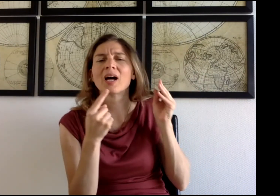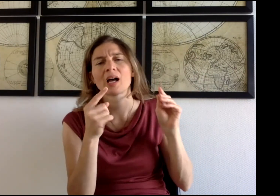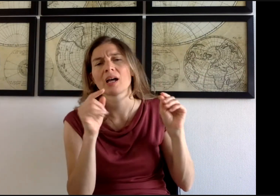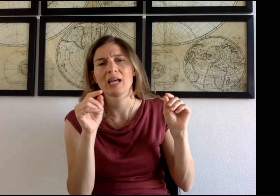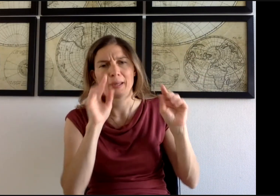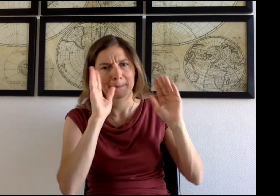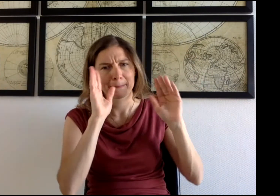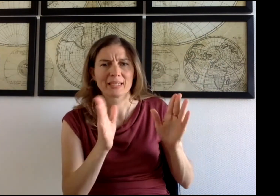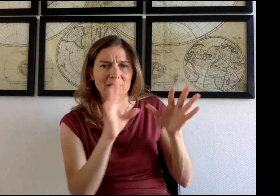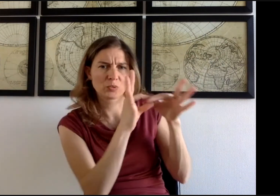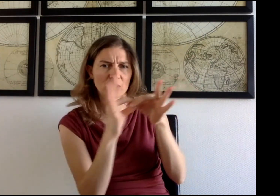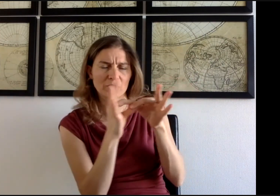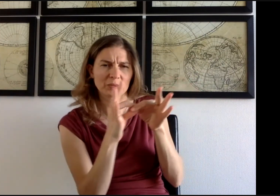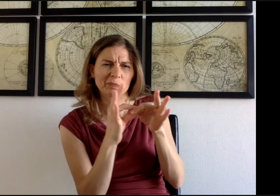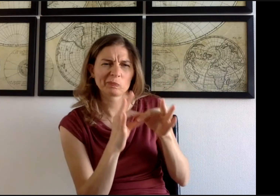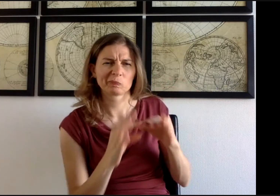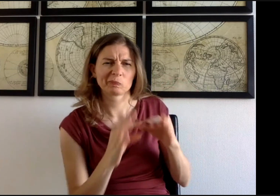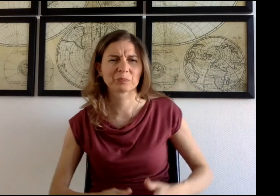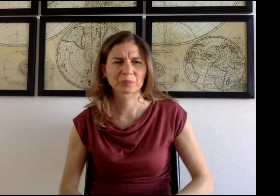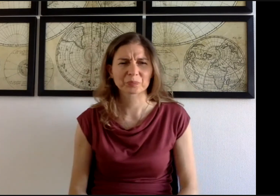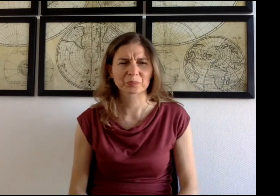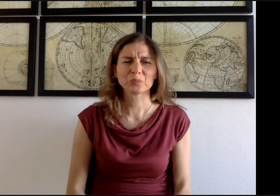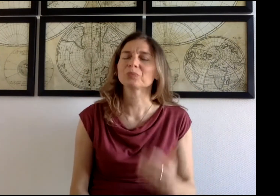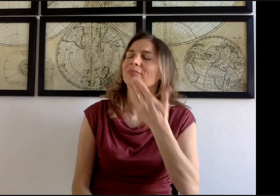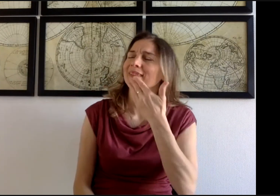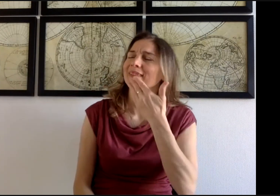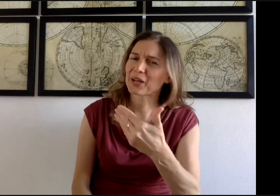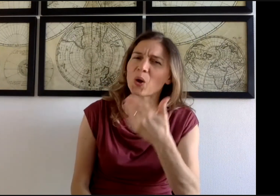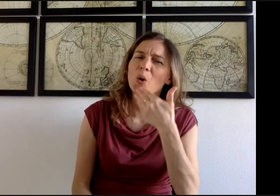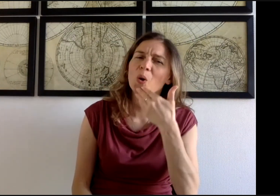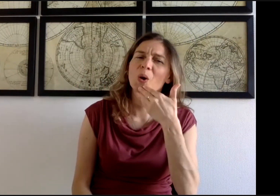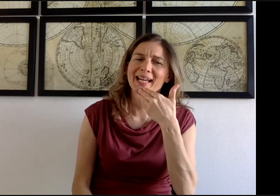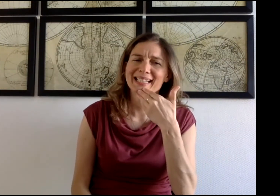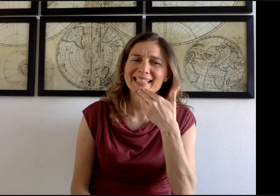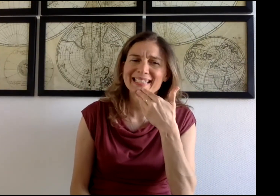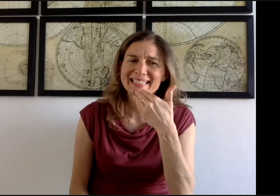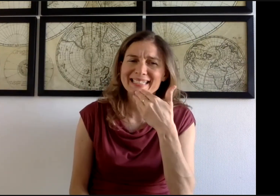ANDRÉ: Thank you, Sari. We'll have to pass to the next person.